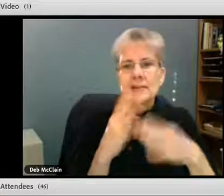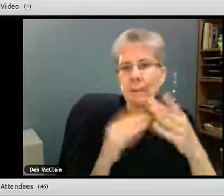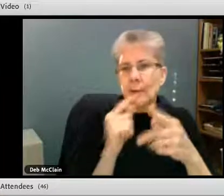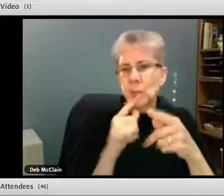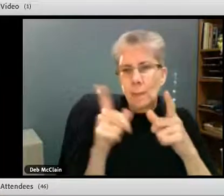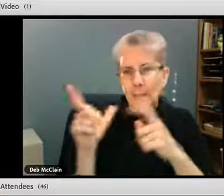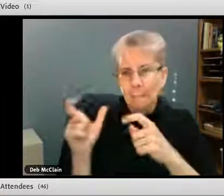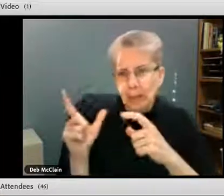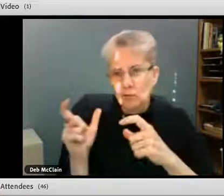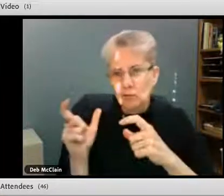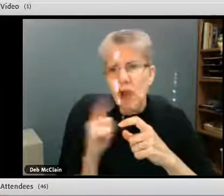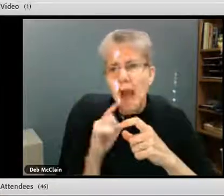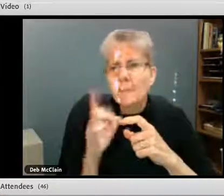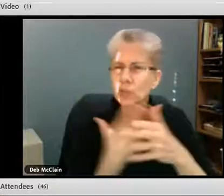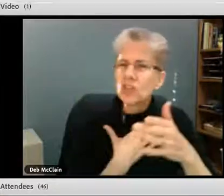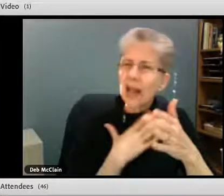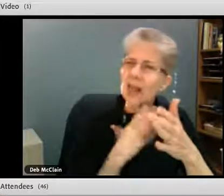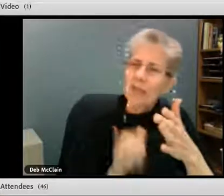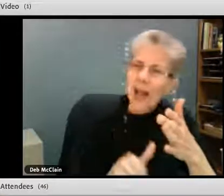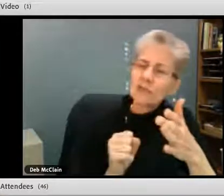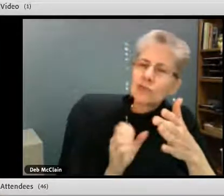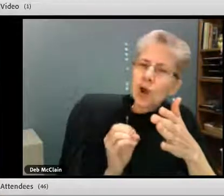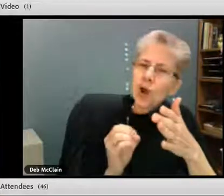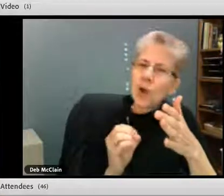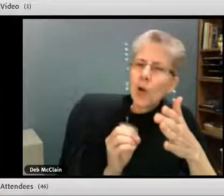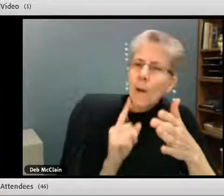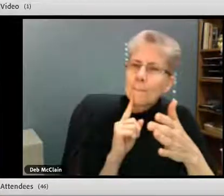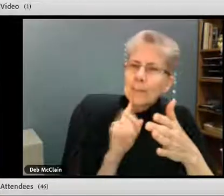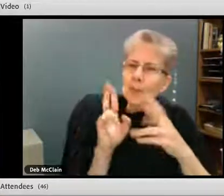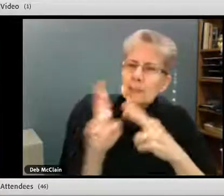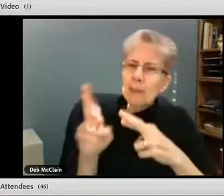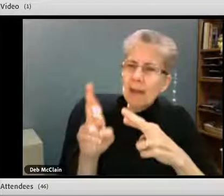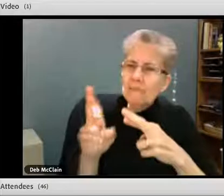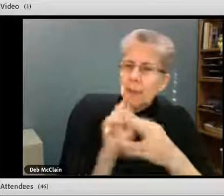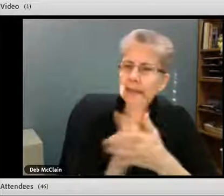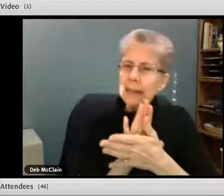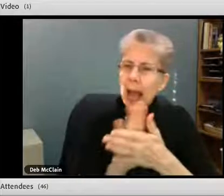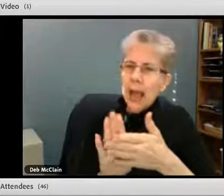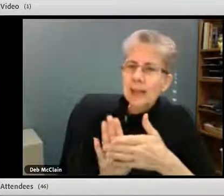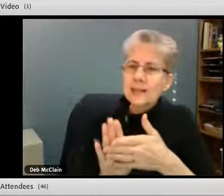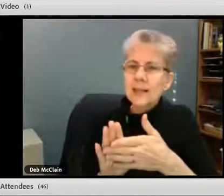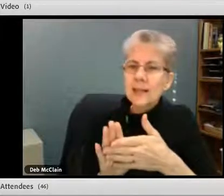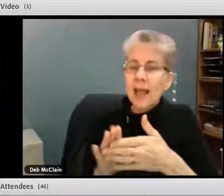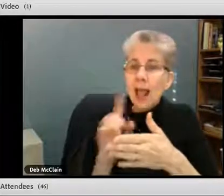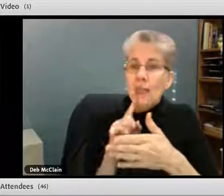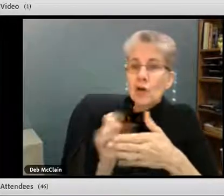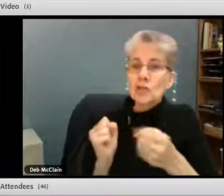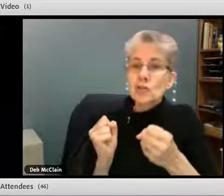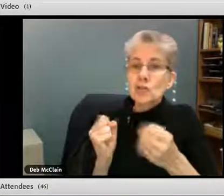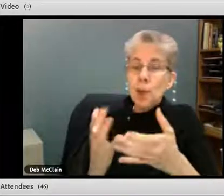So be respectful, be nice, and there are so many great tutorials. And Margaret sounds like she actually